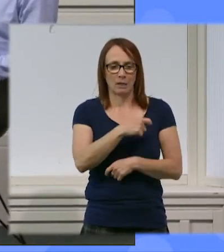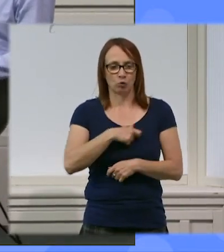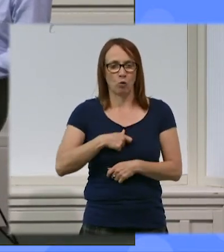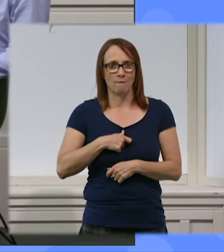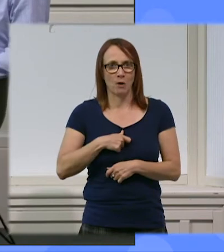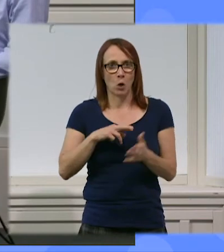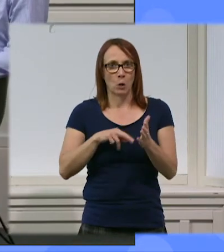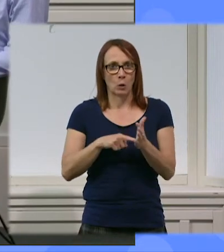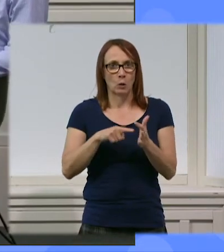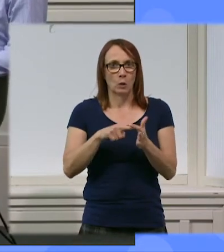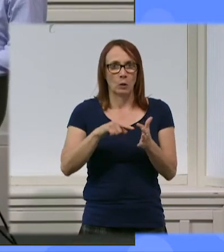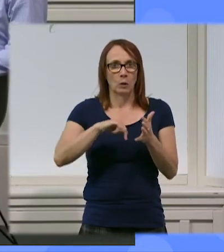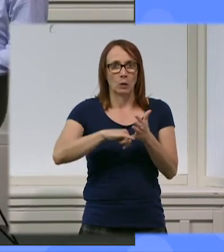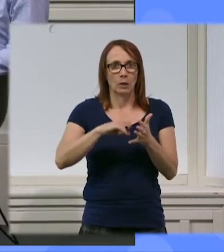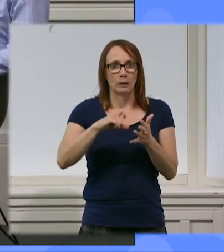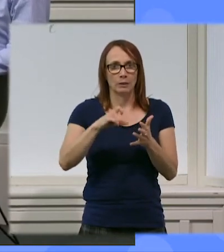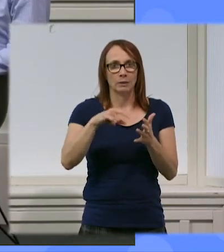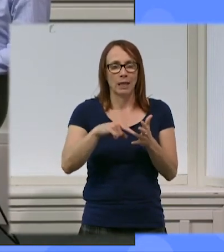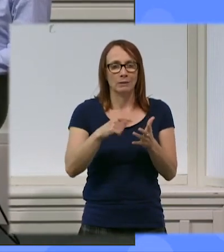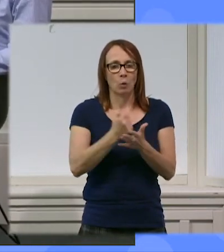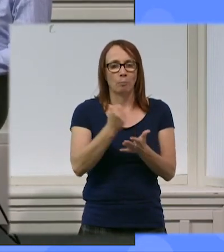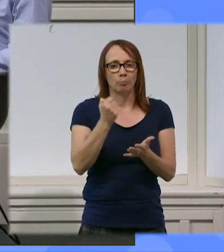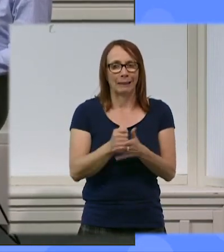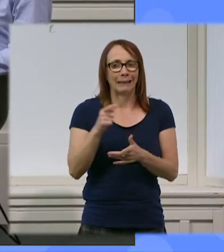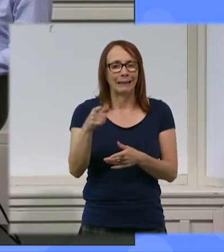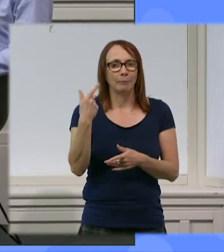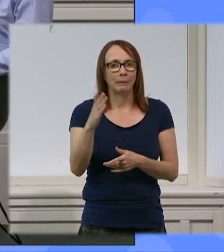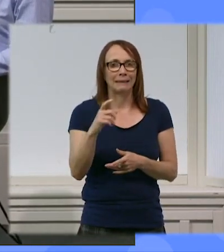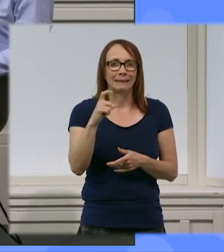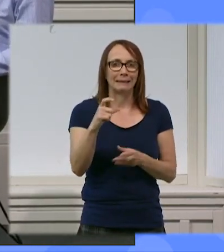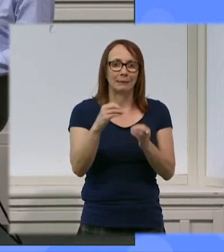CBA for your social mobility and inclusion leadership work okay so thank